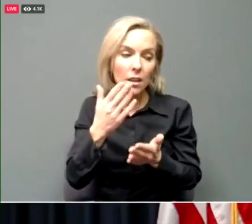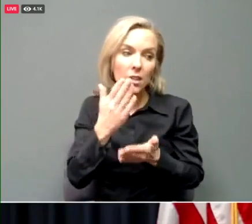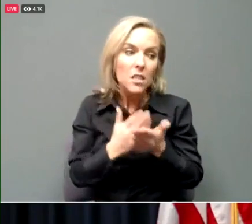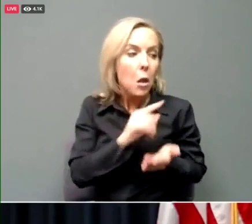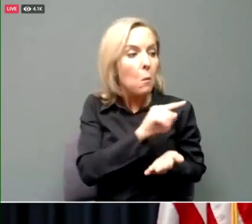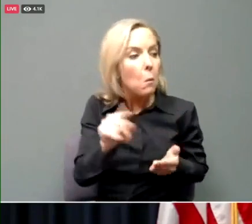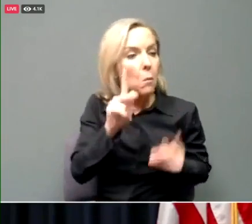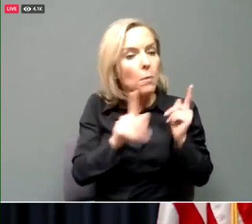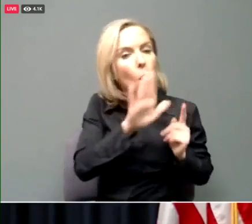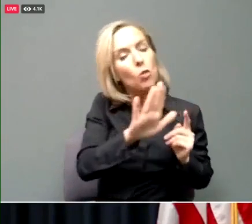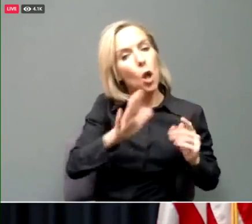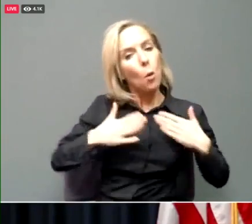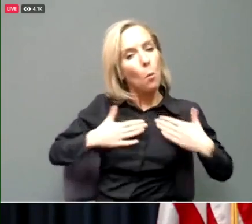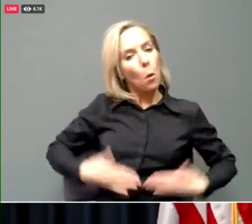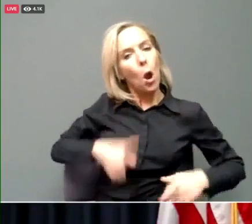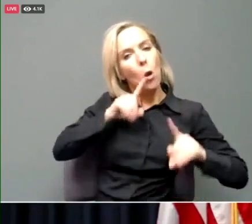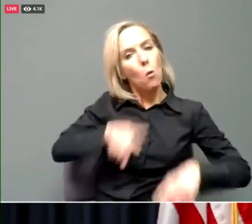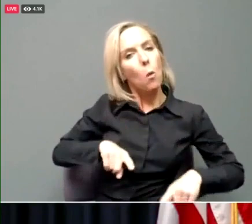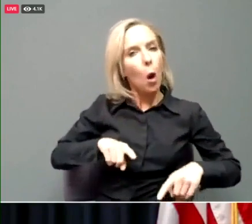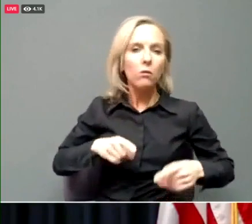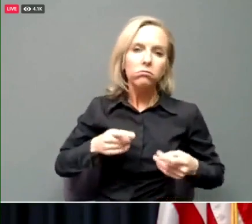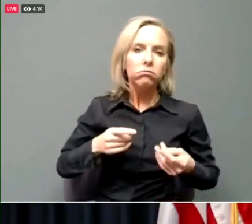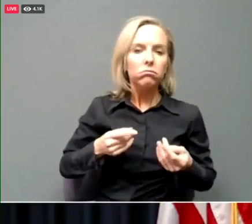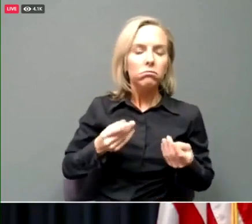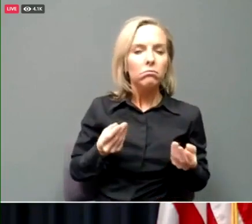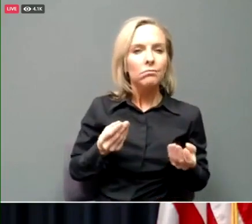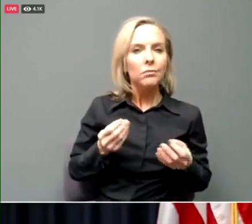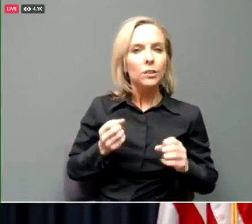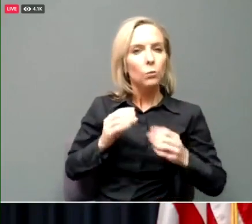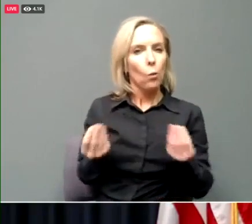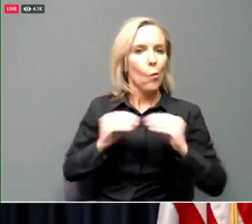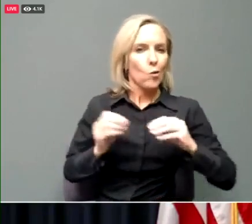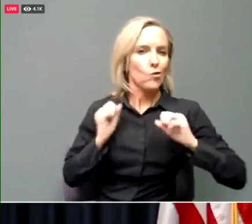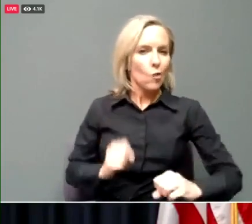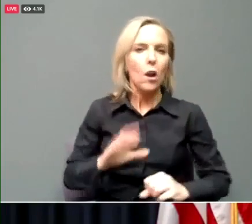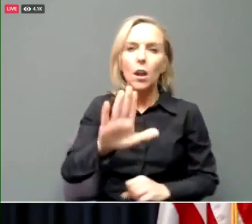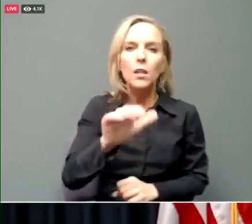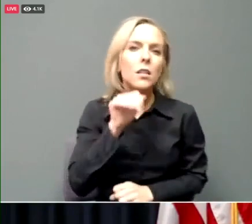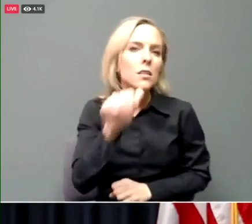normal. It's not a side effect. It's not a complications, not a reaction. It